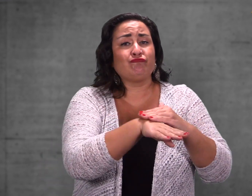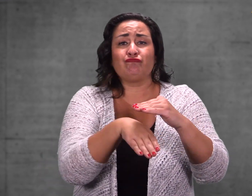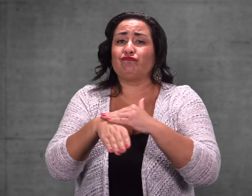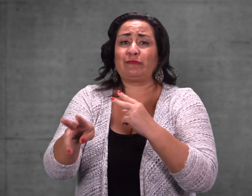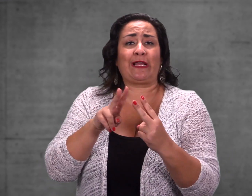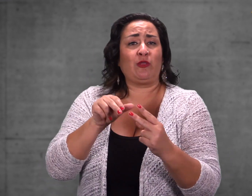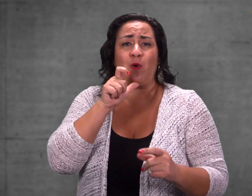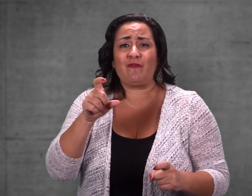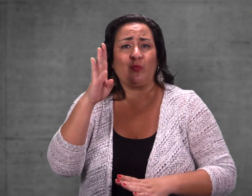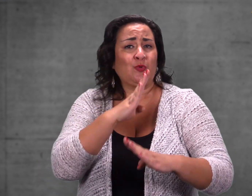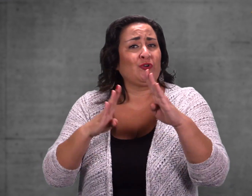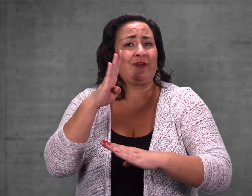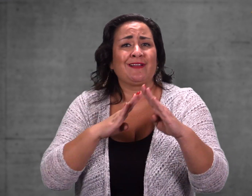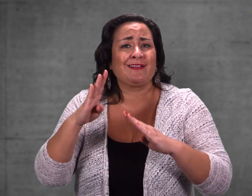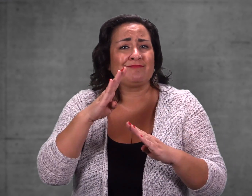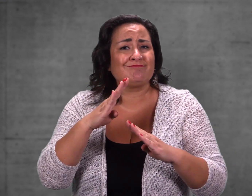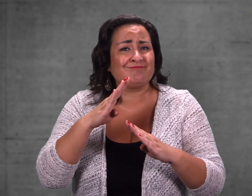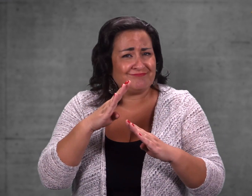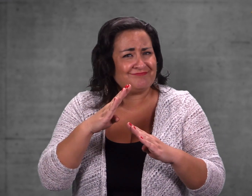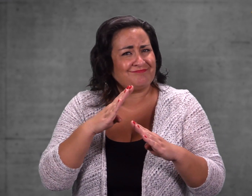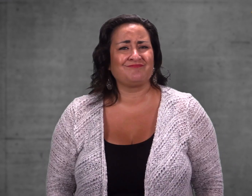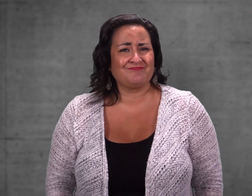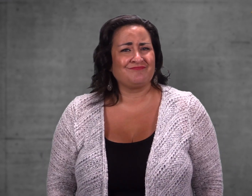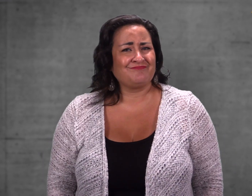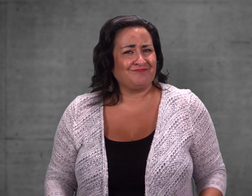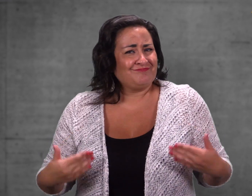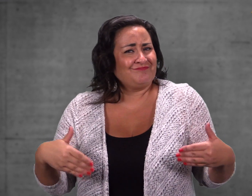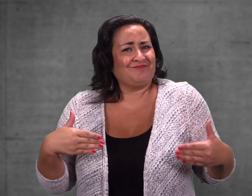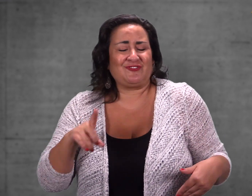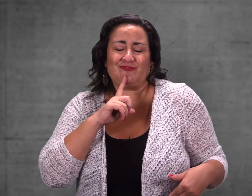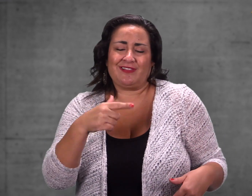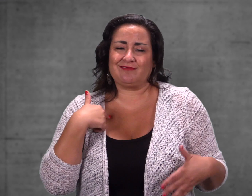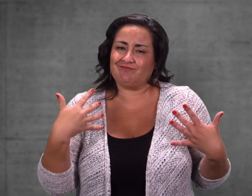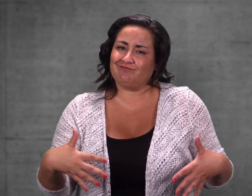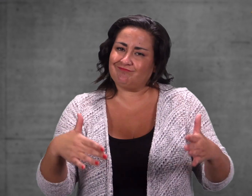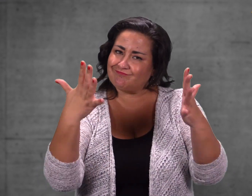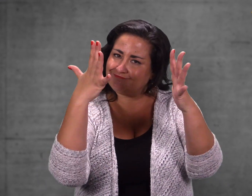they’re in the right bathroom. So this just created that safe space for those individuals.